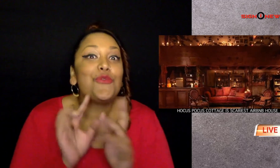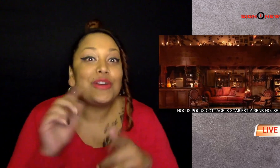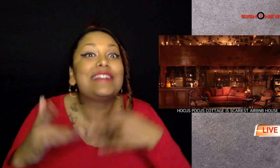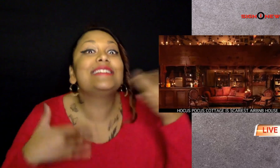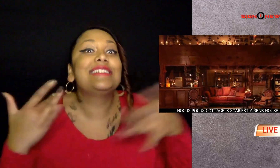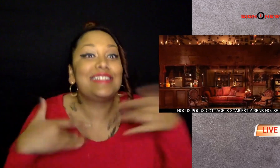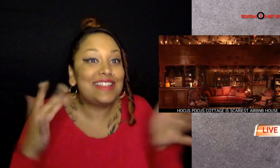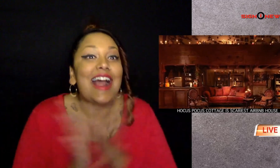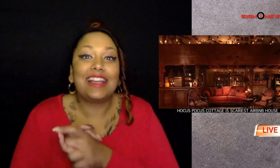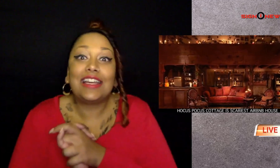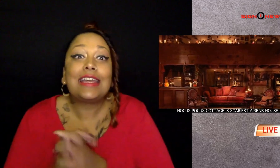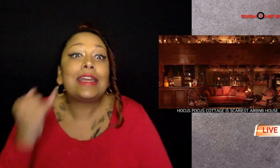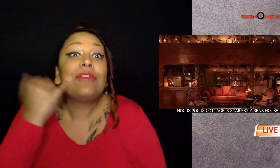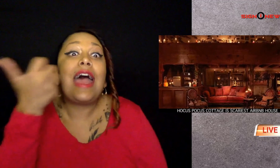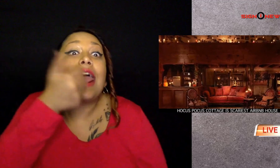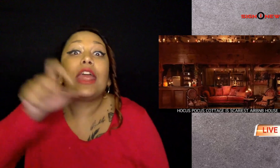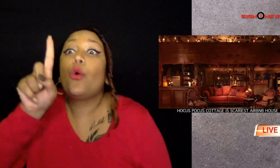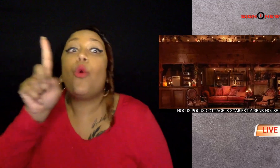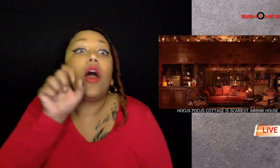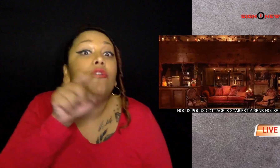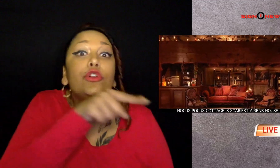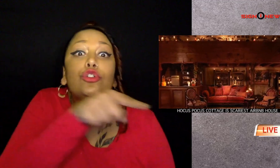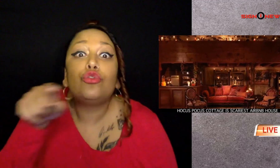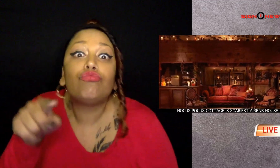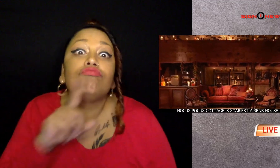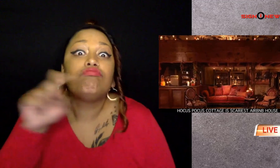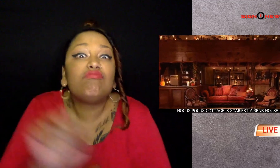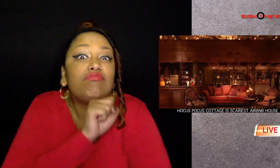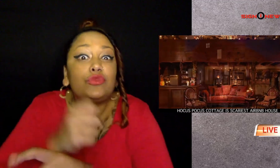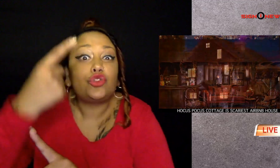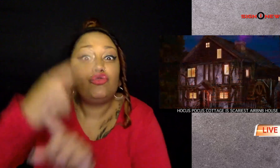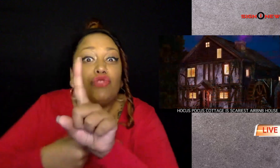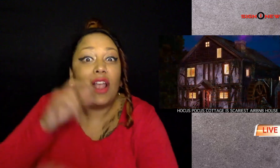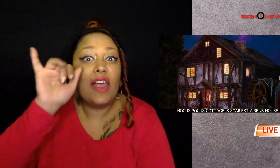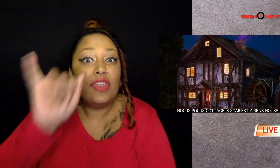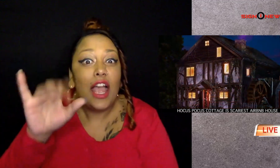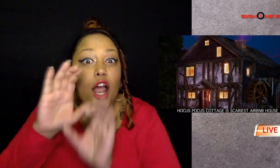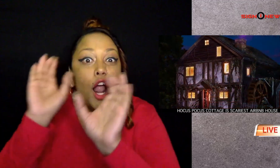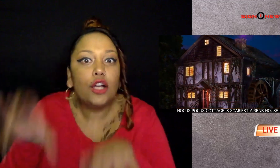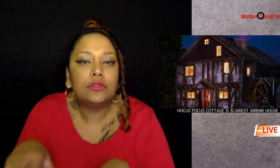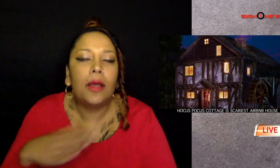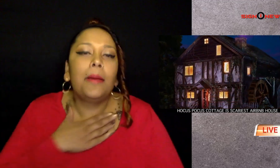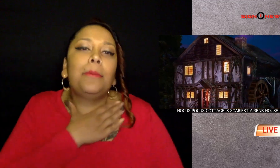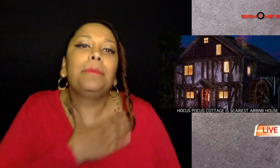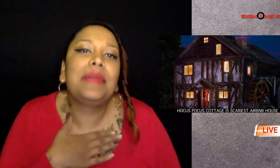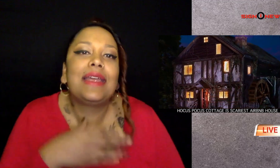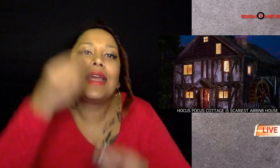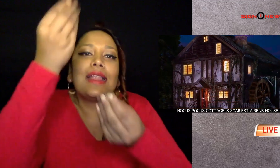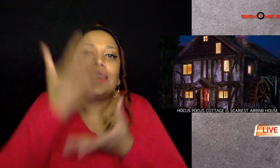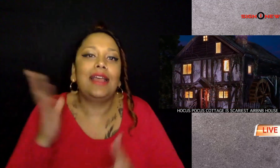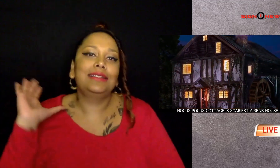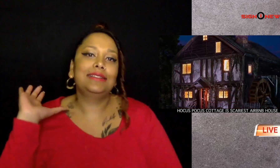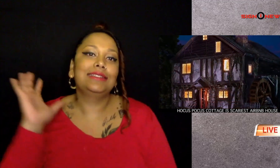that is so exciting and listen if anyone of you rents that cottage please let